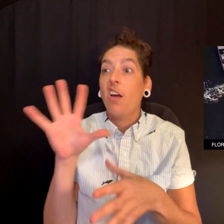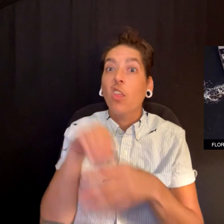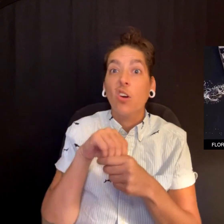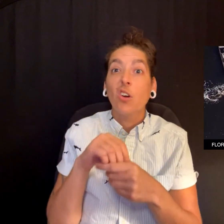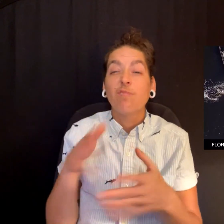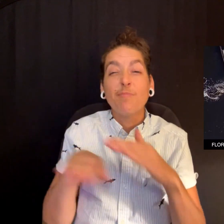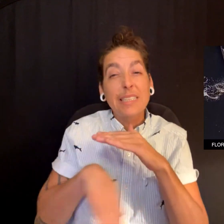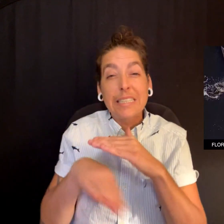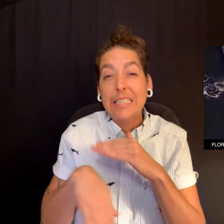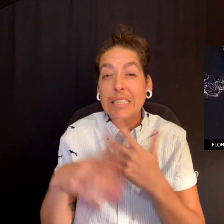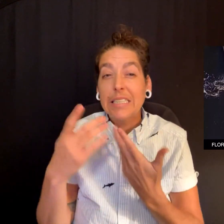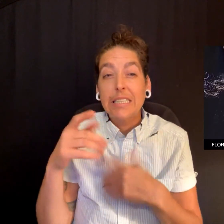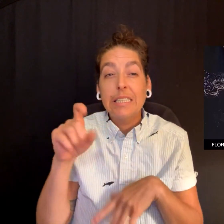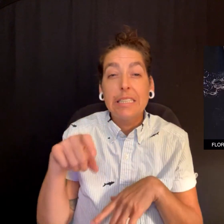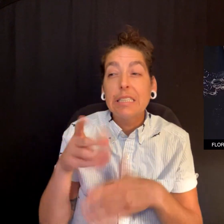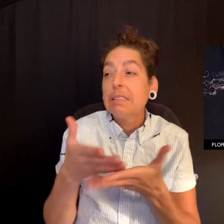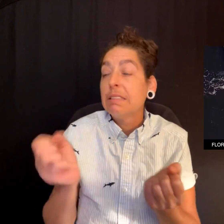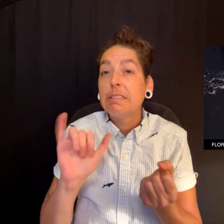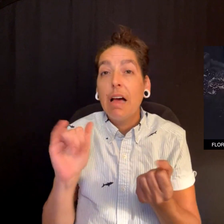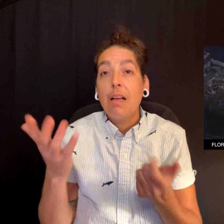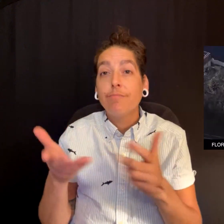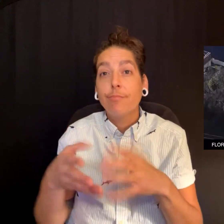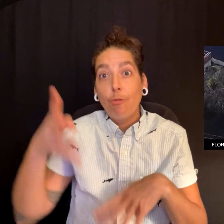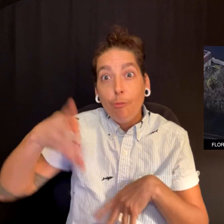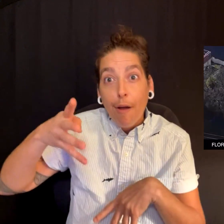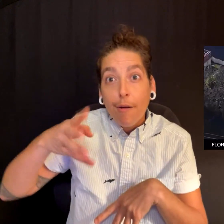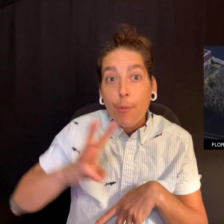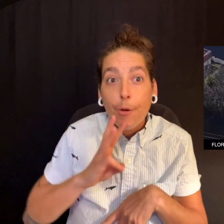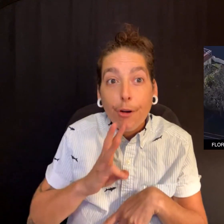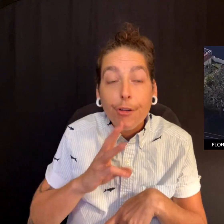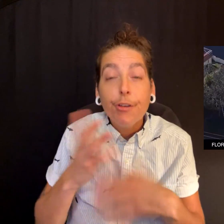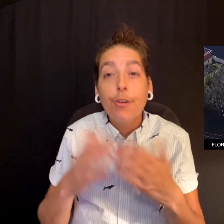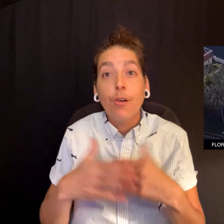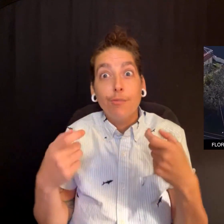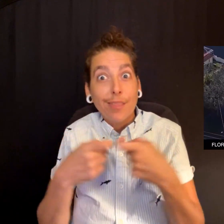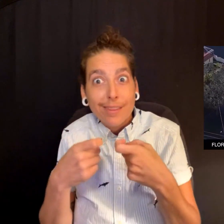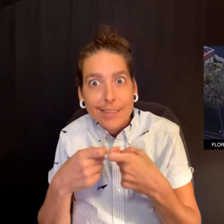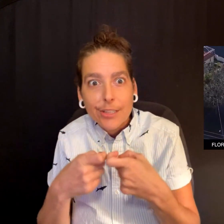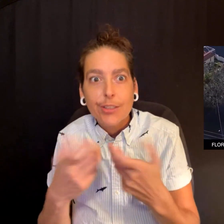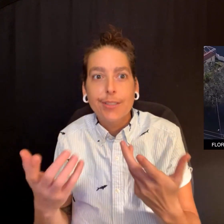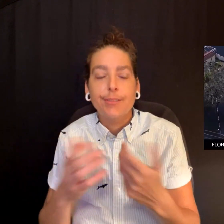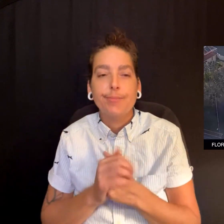For some that includes just trying to get basic things like running water and electricity.